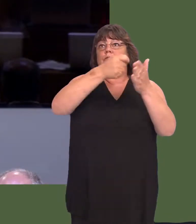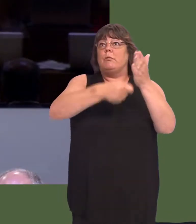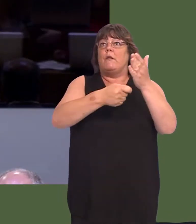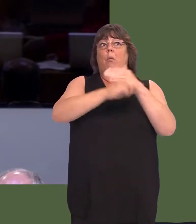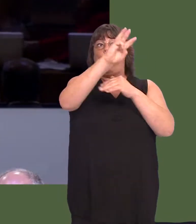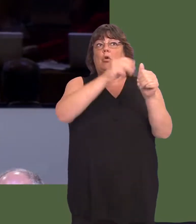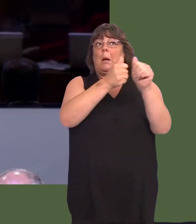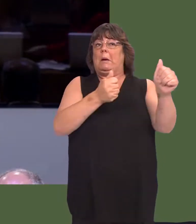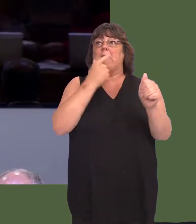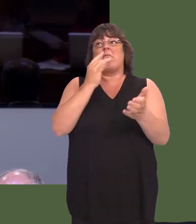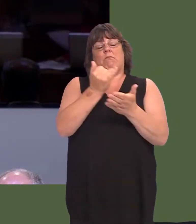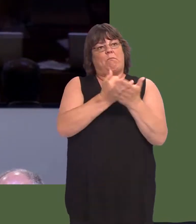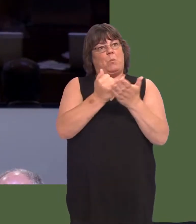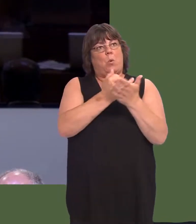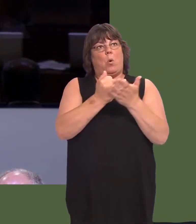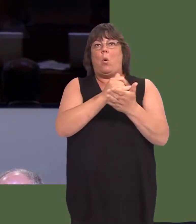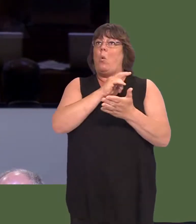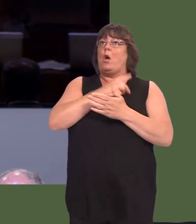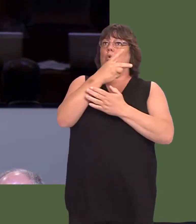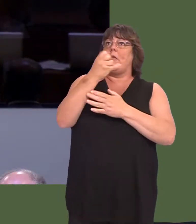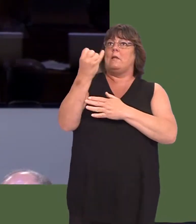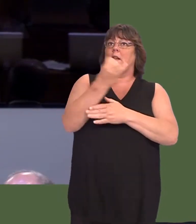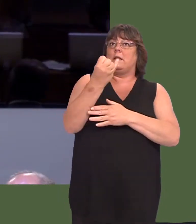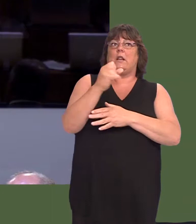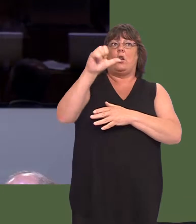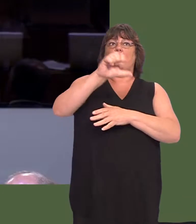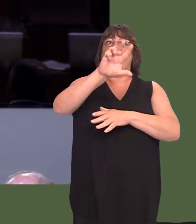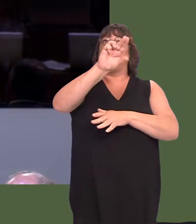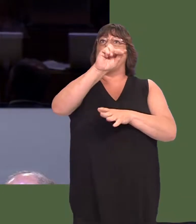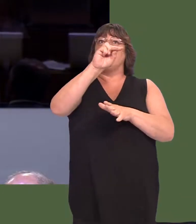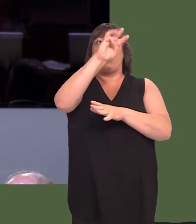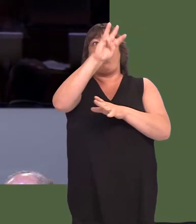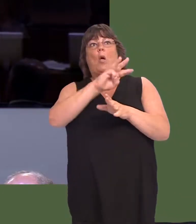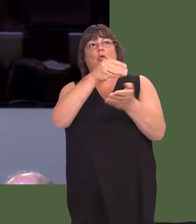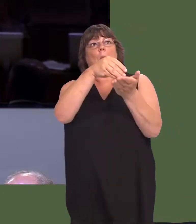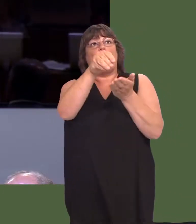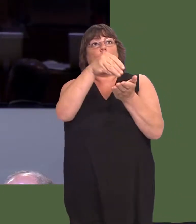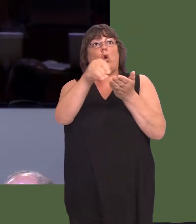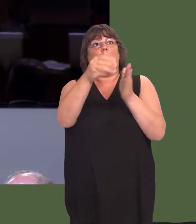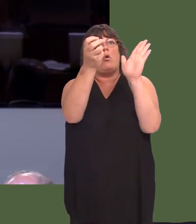As of early 2016, of the 130 Welsh Government corporate procurement contracts awarded since